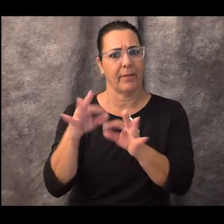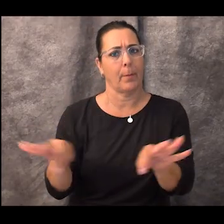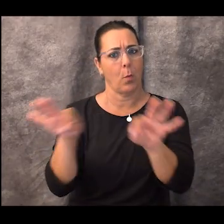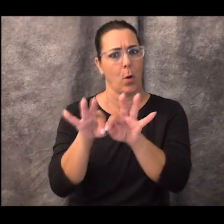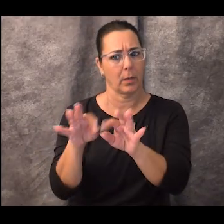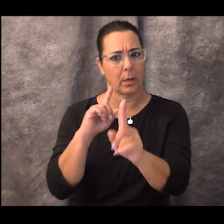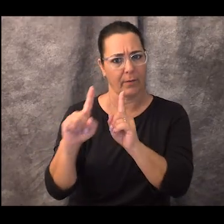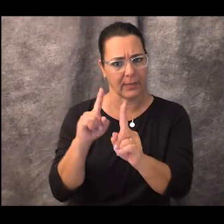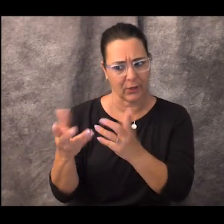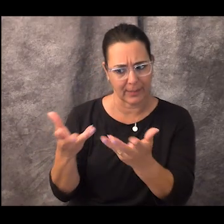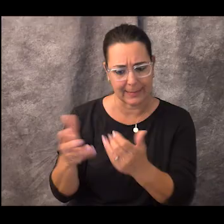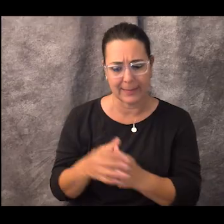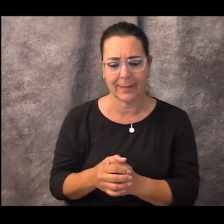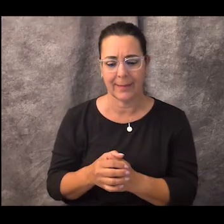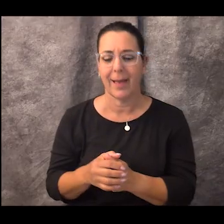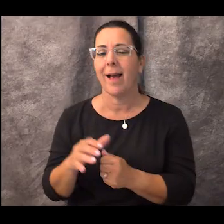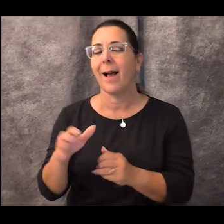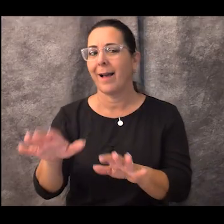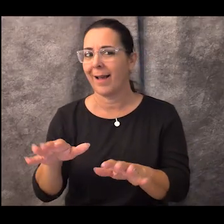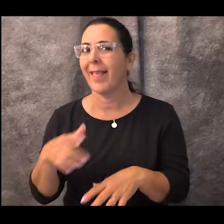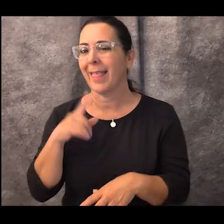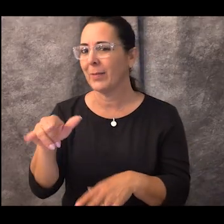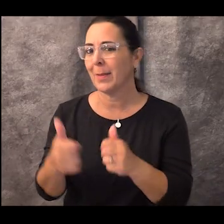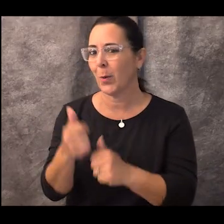Eric, that's like the most California thing I ever heard you say to that was so.